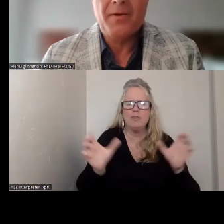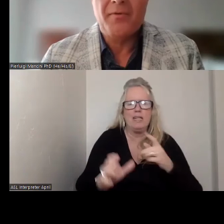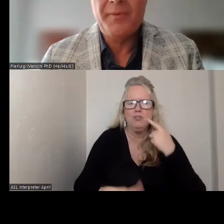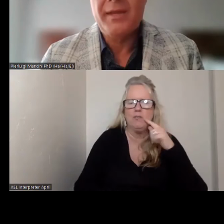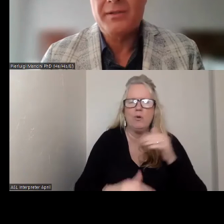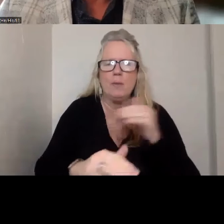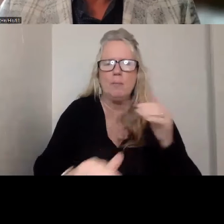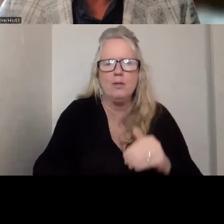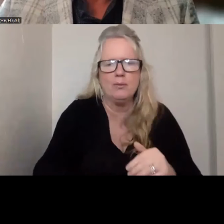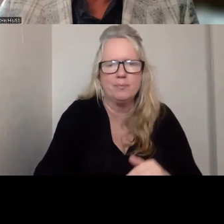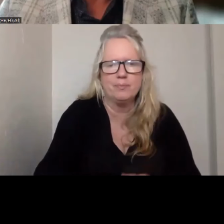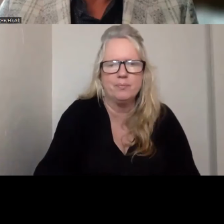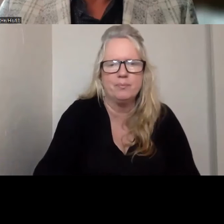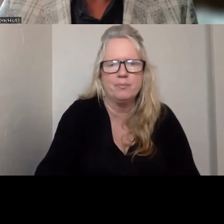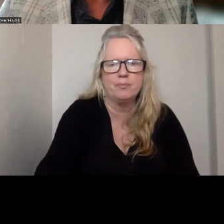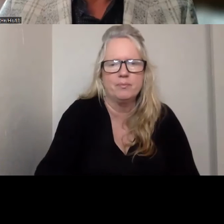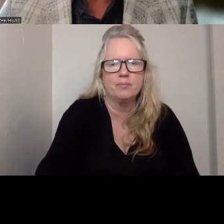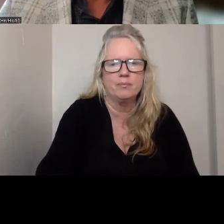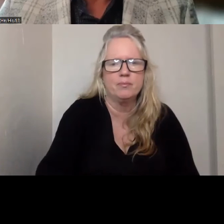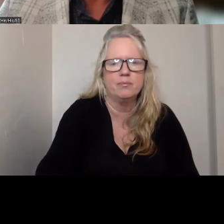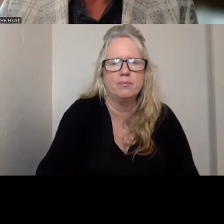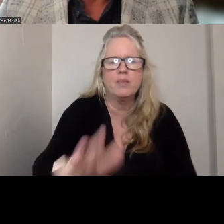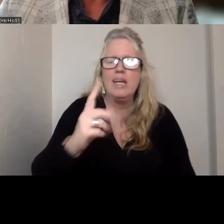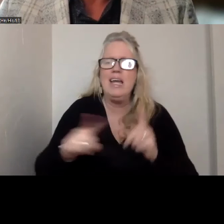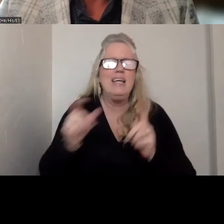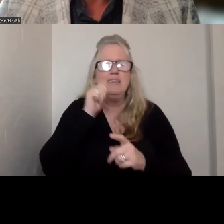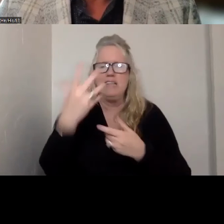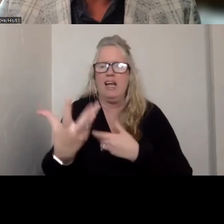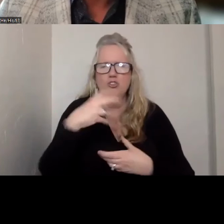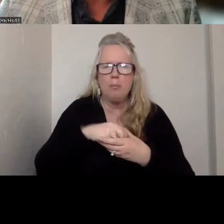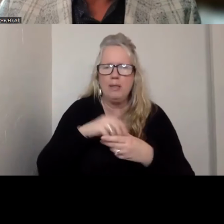OF PEERS IS NOT REALLY JUMPING INTO THIS NEED